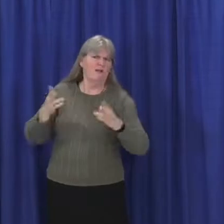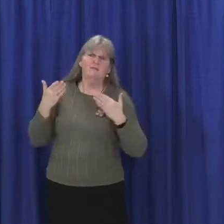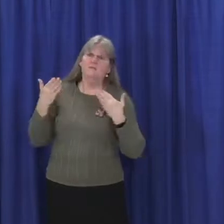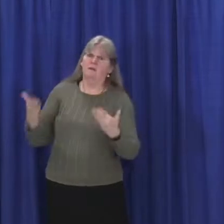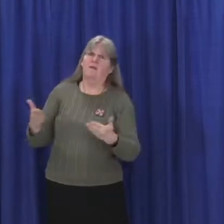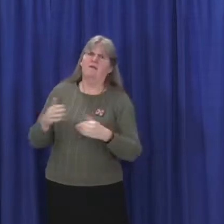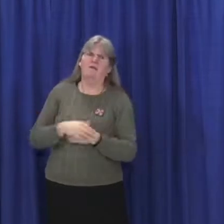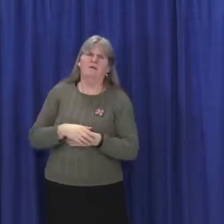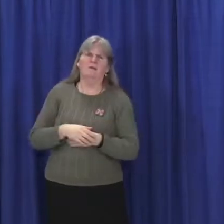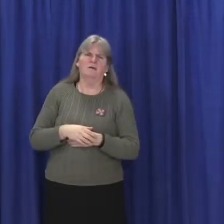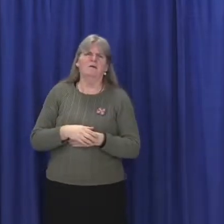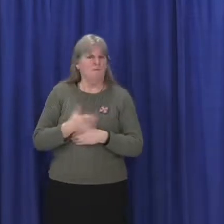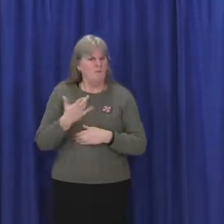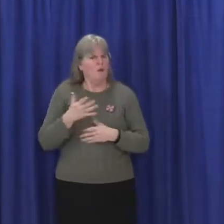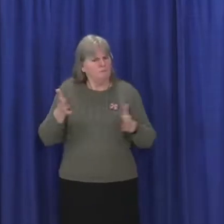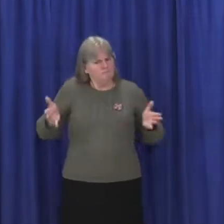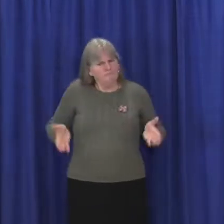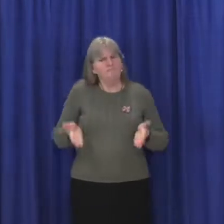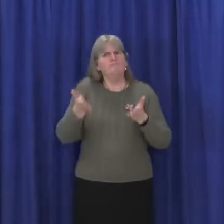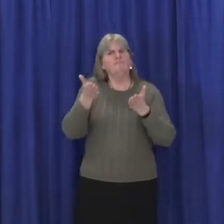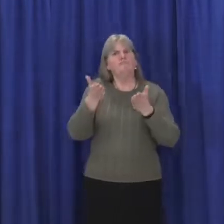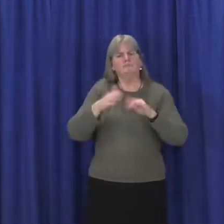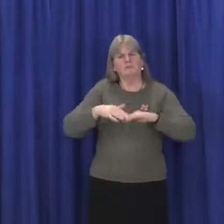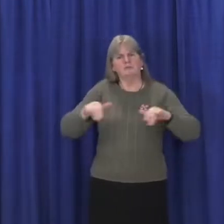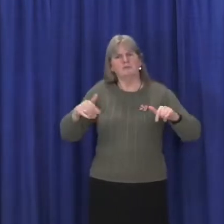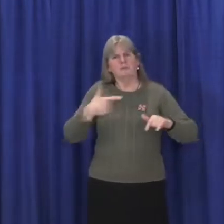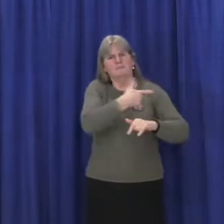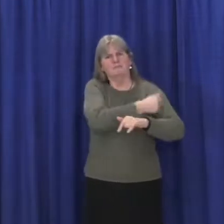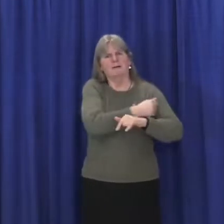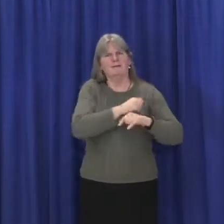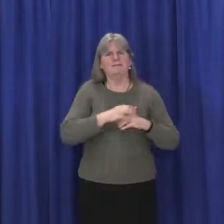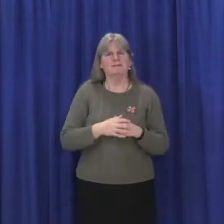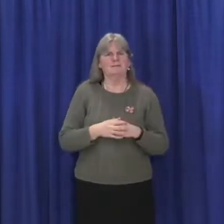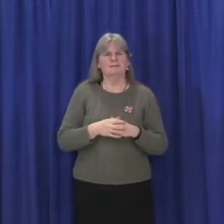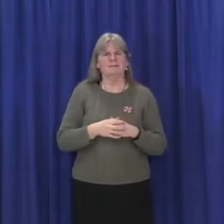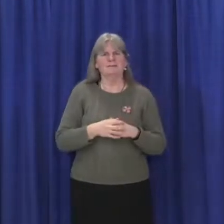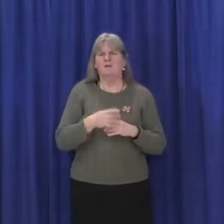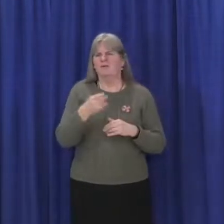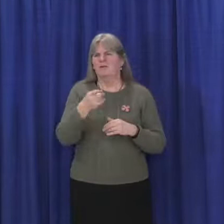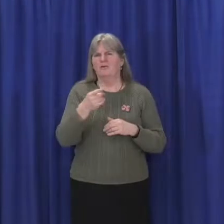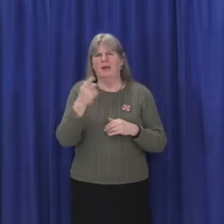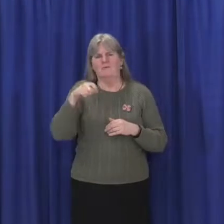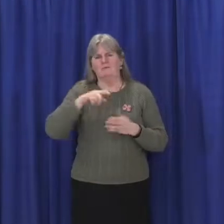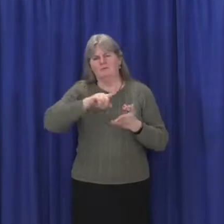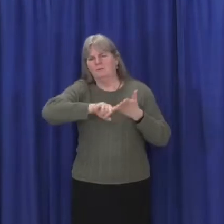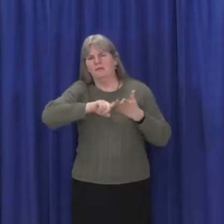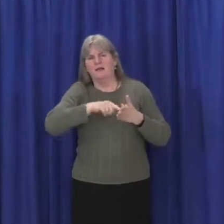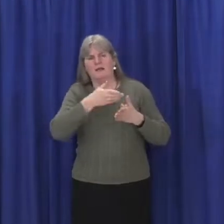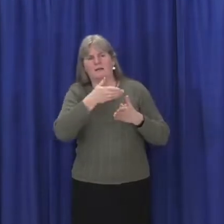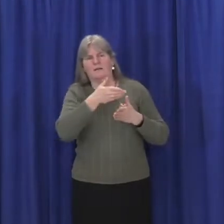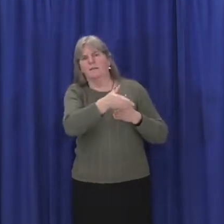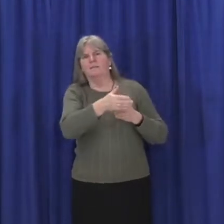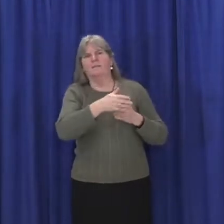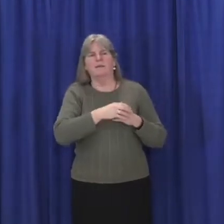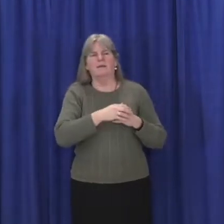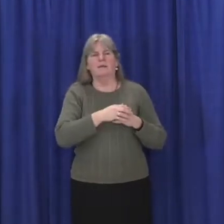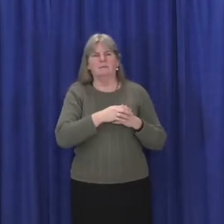childhood vaccinations. And I think it's-- it's just about that checking, and taking the different approach, depending on where you are in